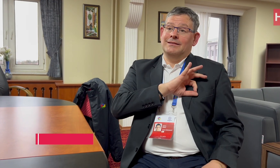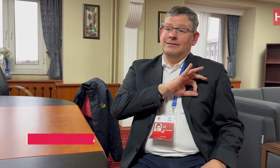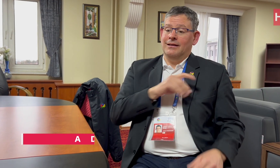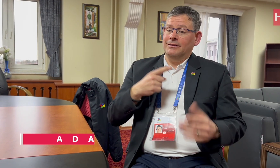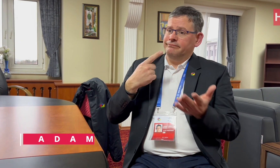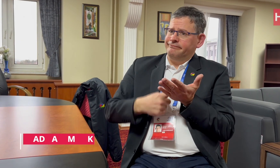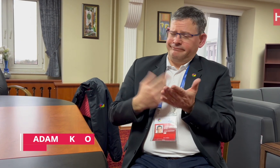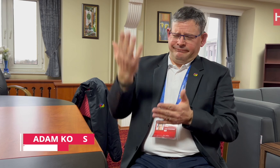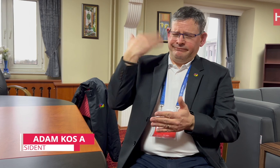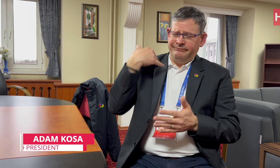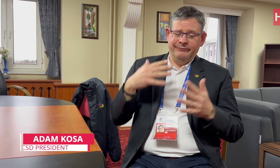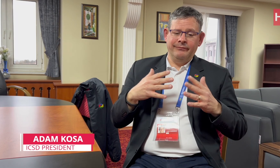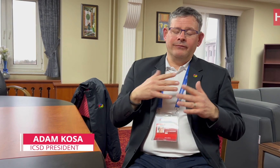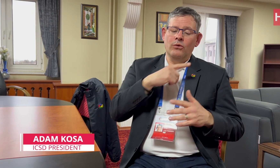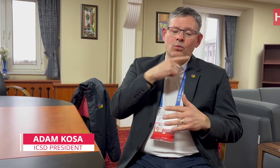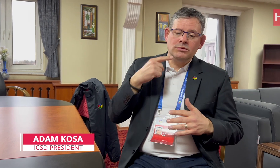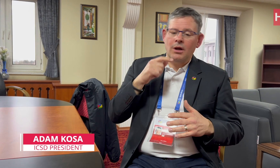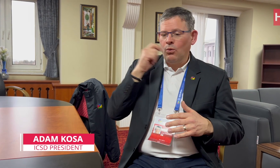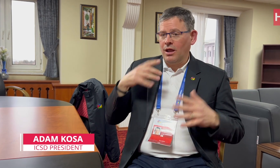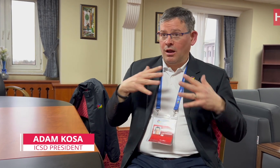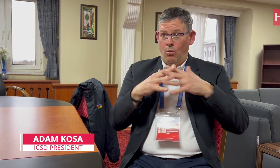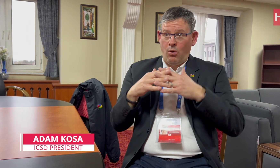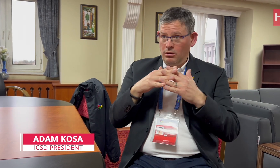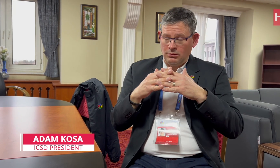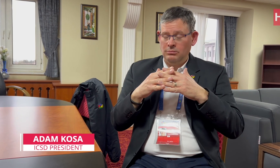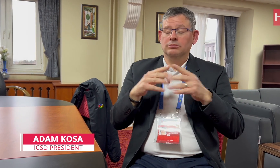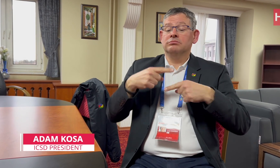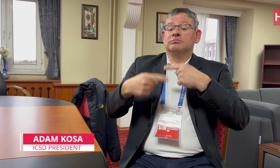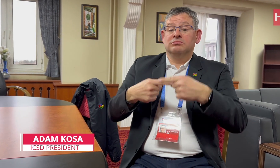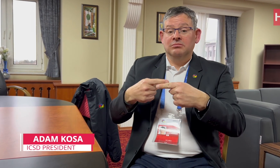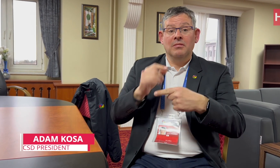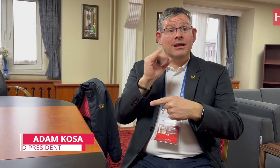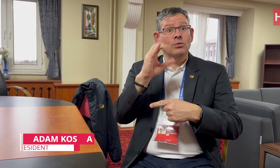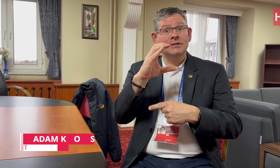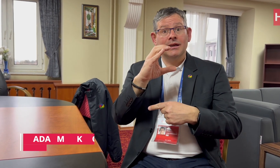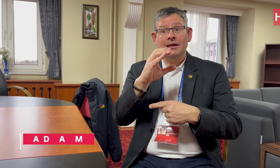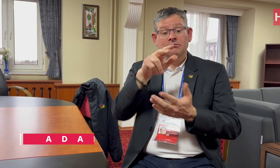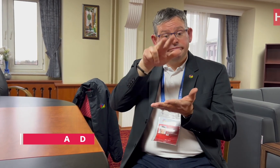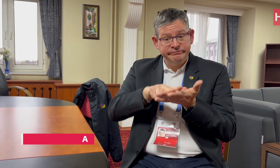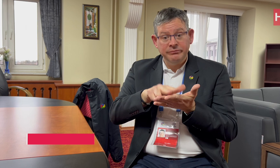[Adam]: Yes, the ICSD had discussed it before about the war between Russia and Ukraine. The International Olympic Committee (IOC) and